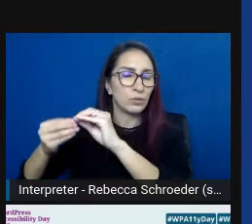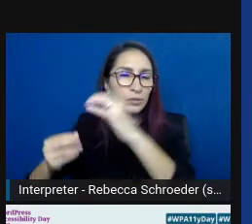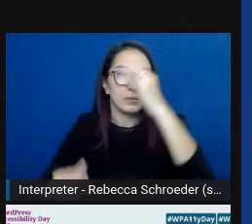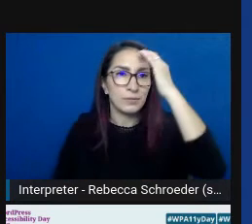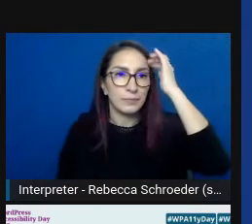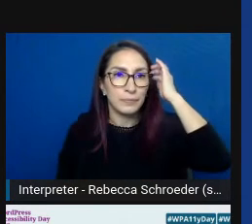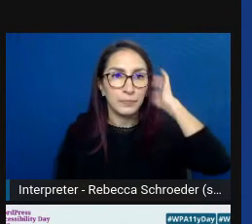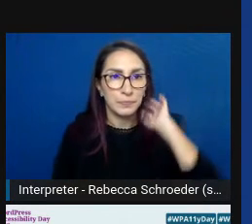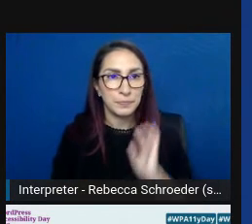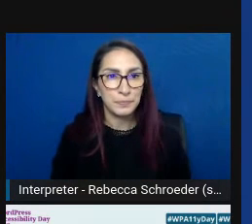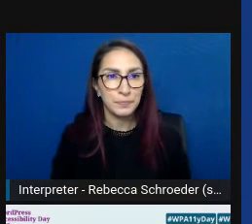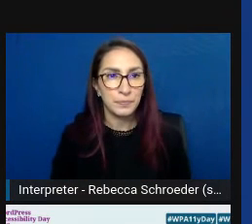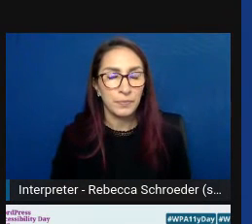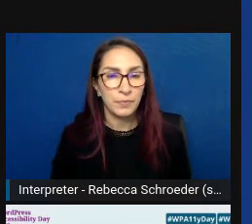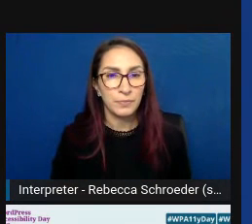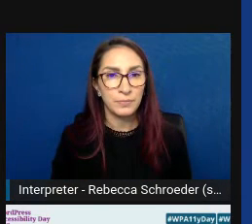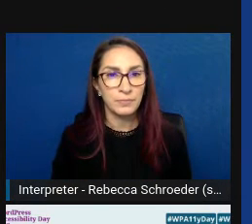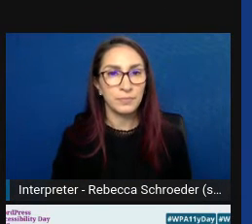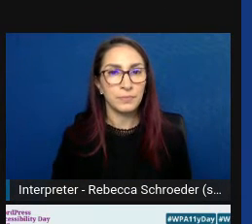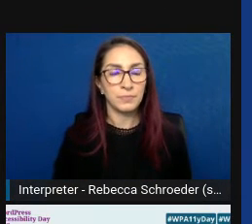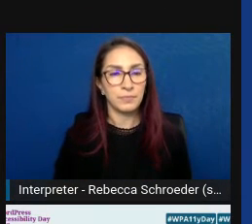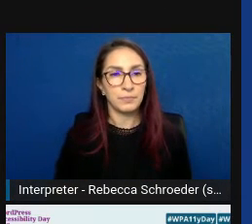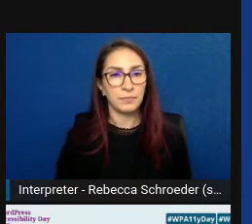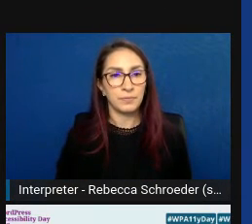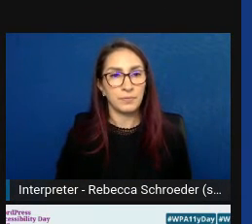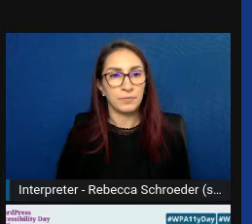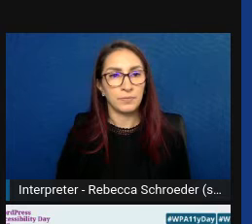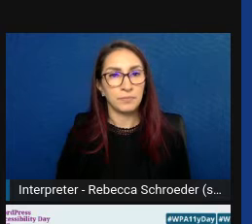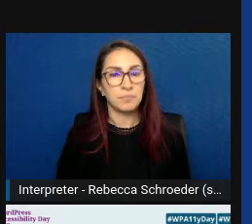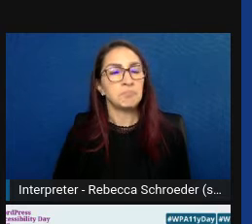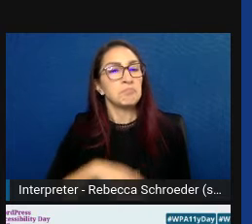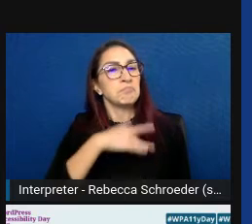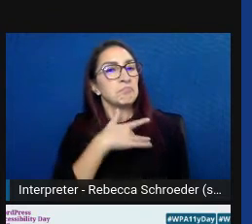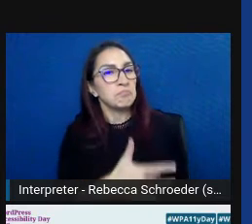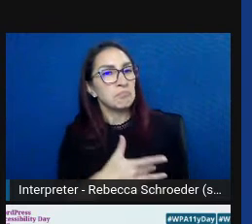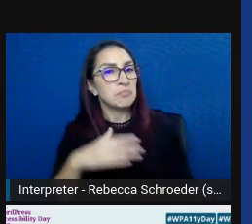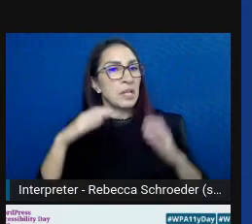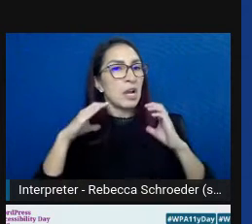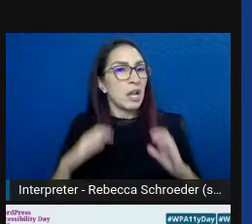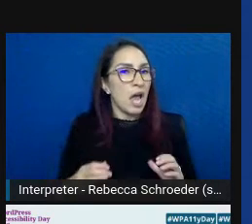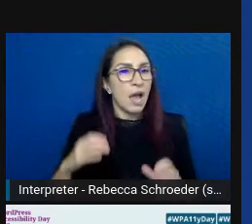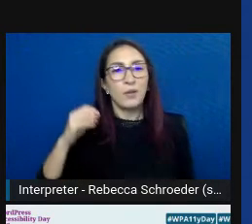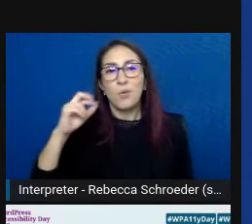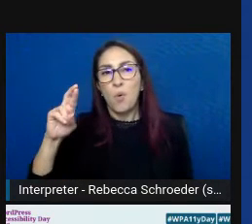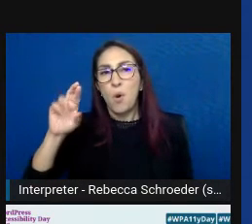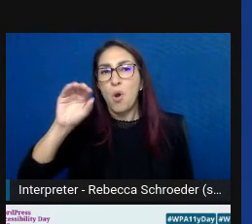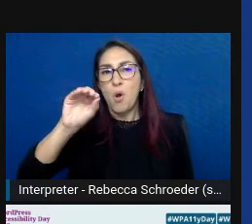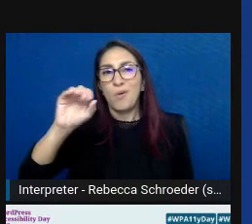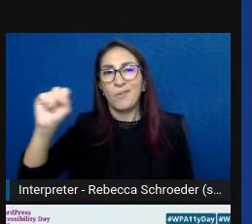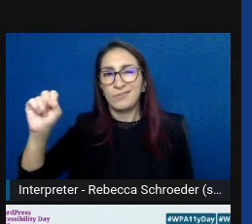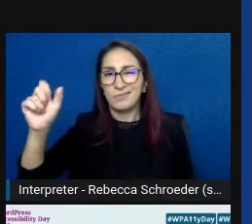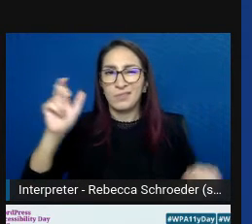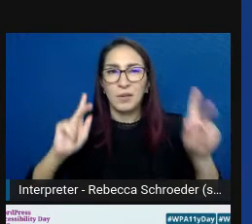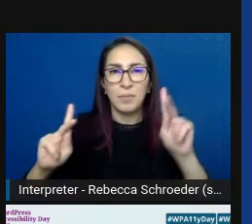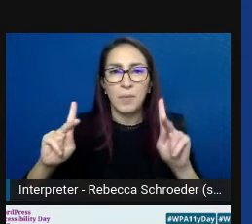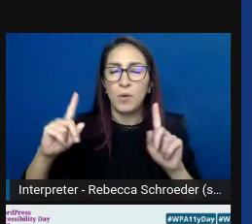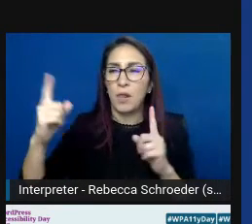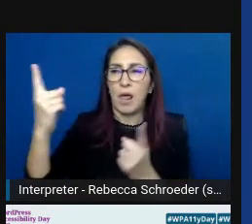One of the questions I'm often asked by clients or by open-source project folks is how many disabled people are there?